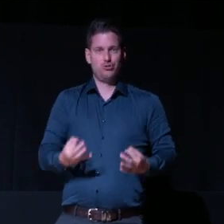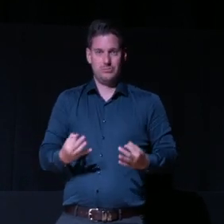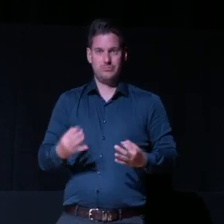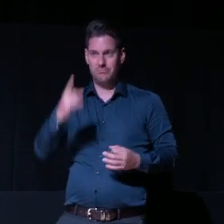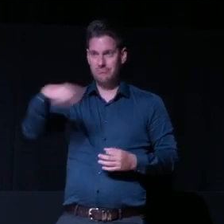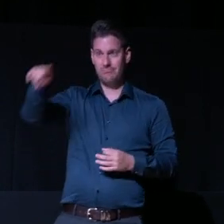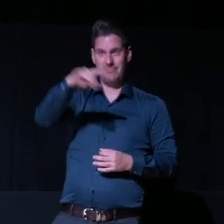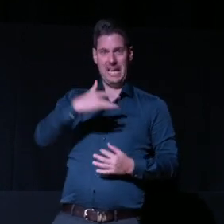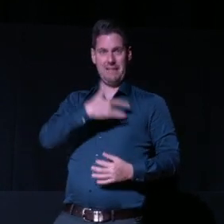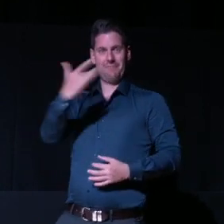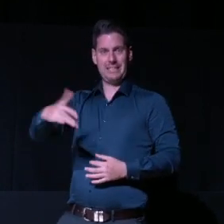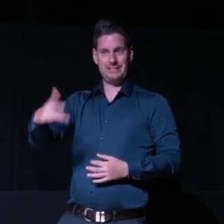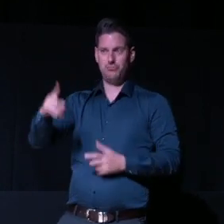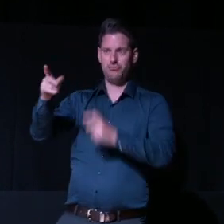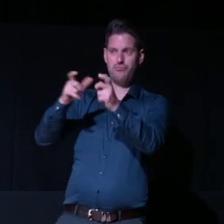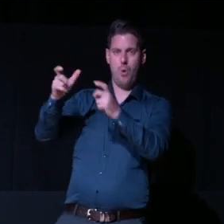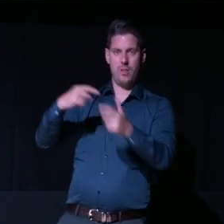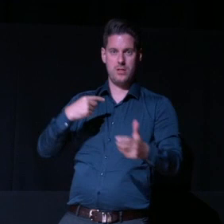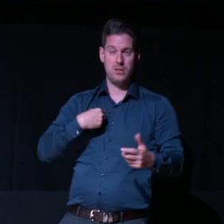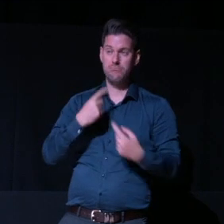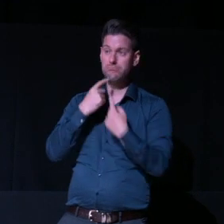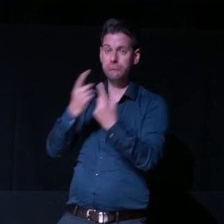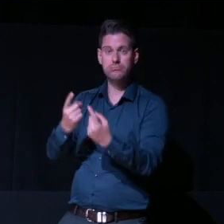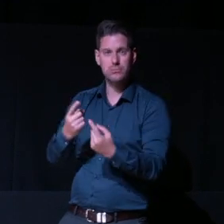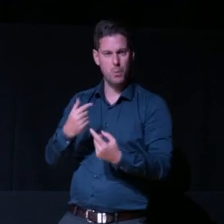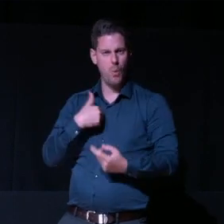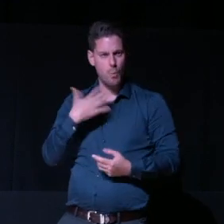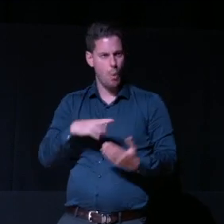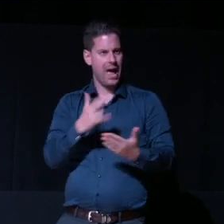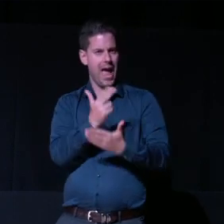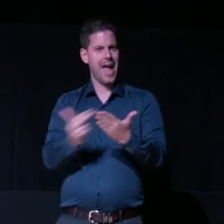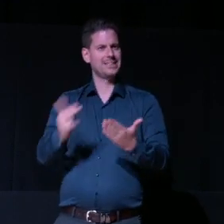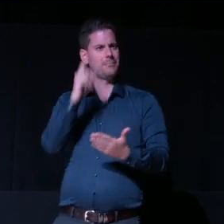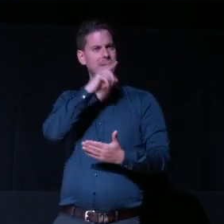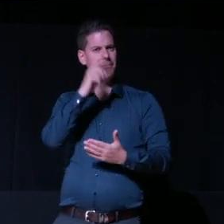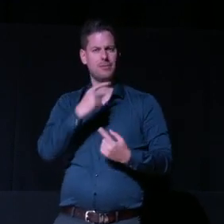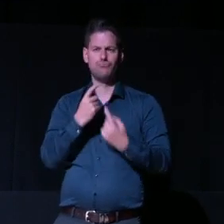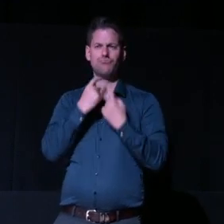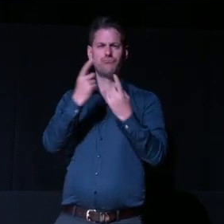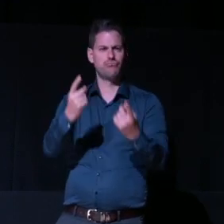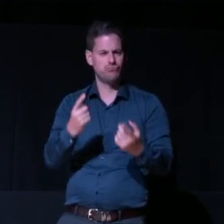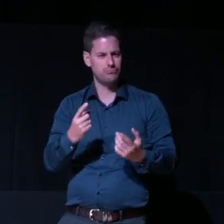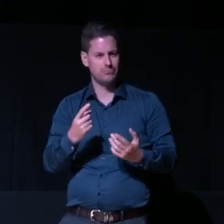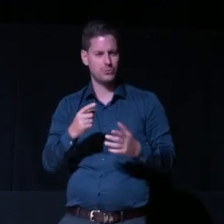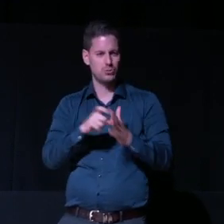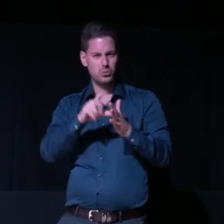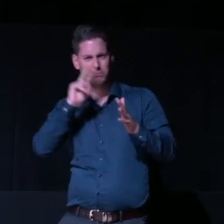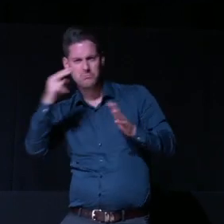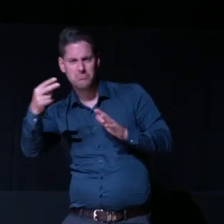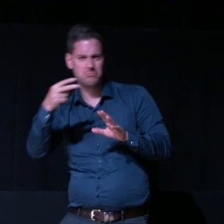And I think we want artists to be spontaneous and to ask the difficult questions that maybe we can't talk about